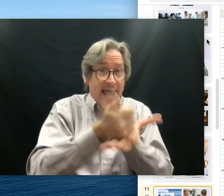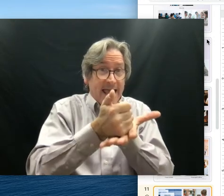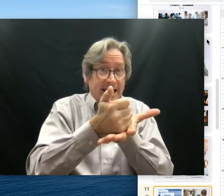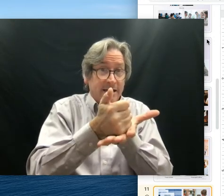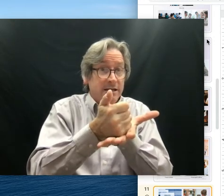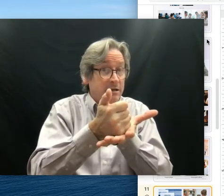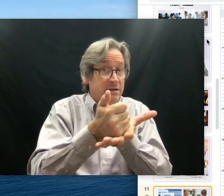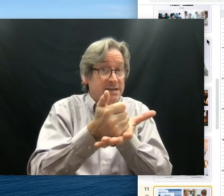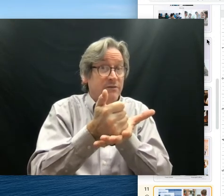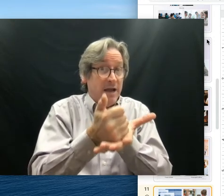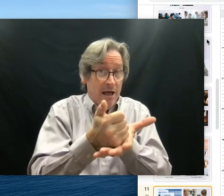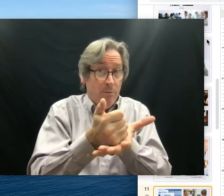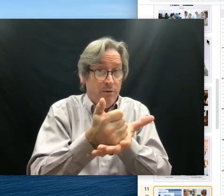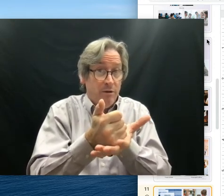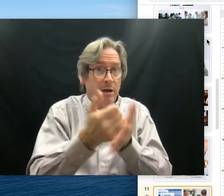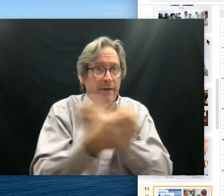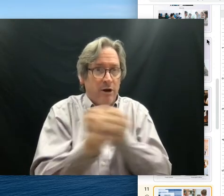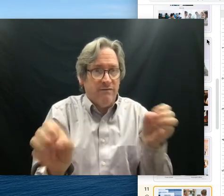aid the sign for help and then office